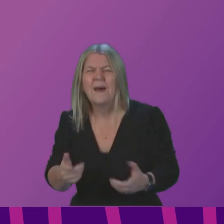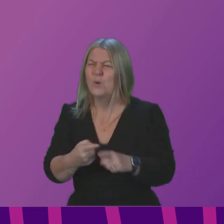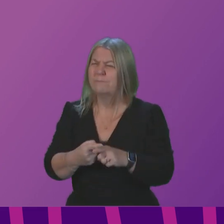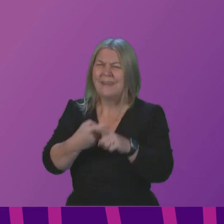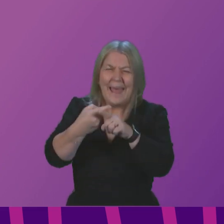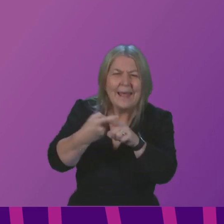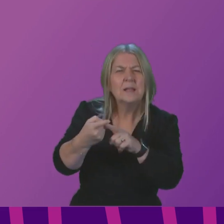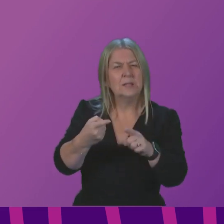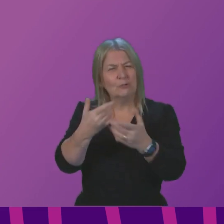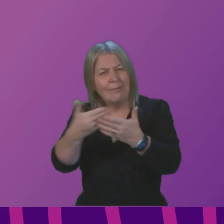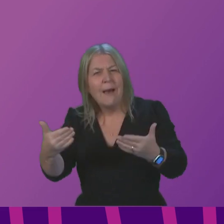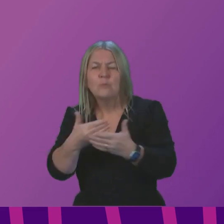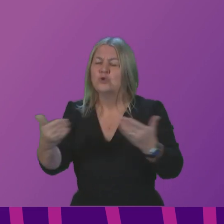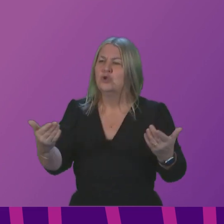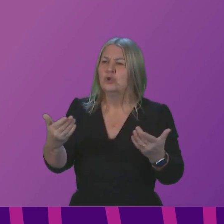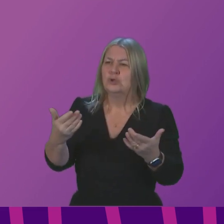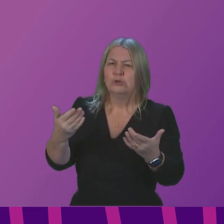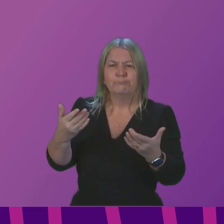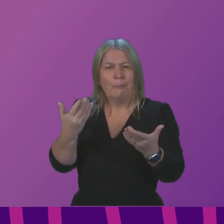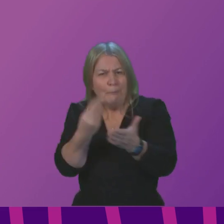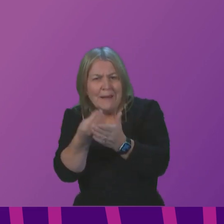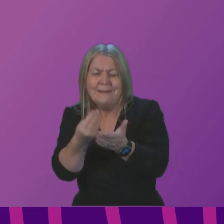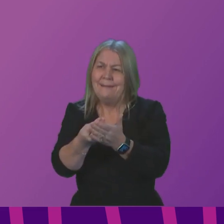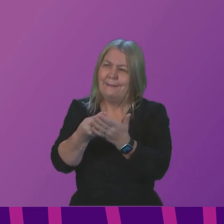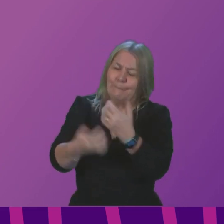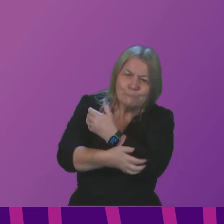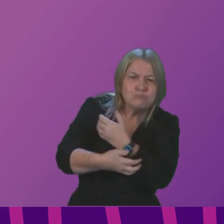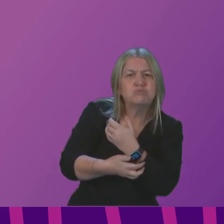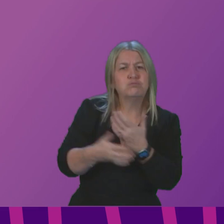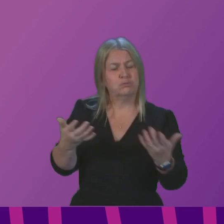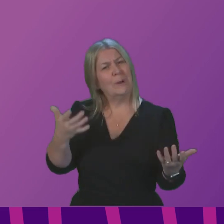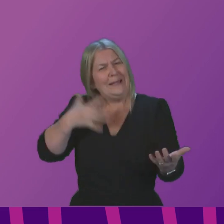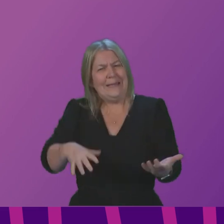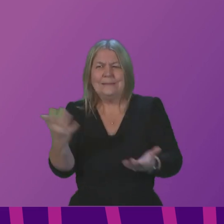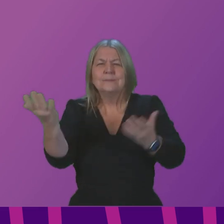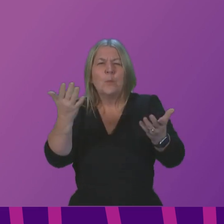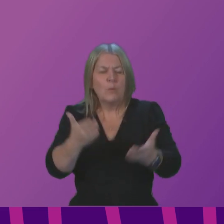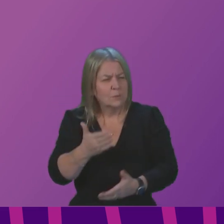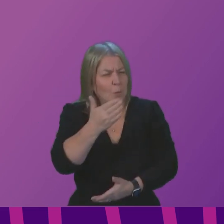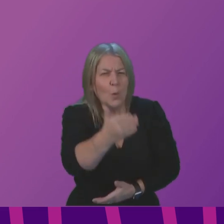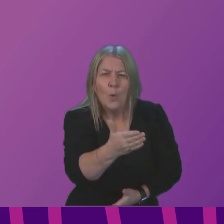monetary support, and a history of discrimination—they need a physical place ... to see a real person